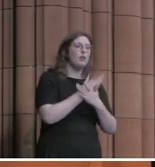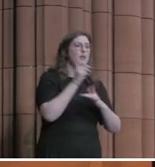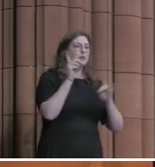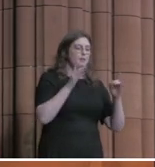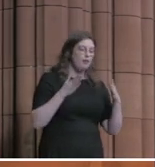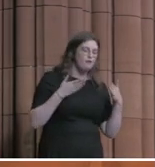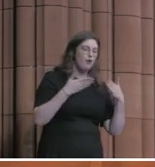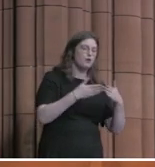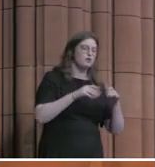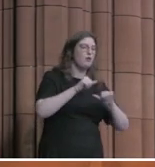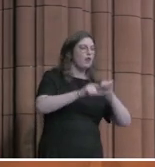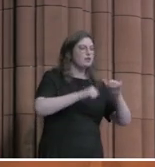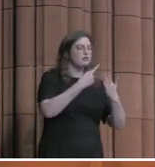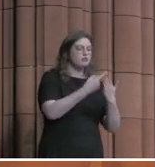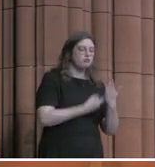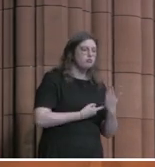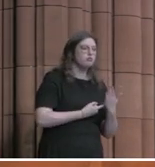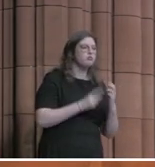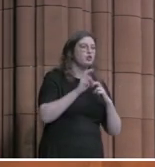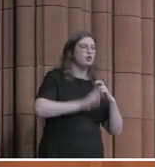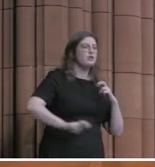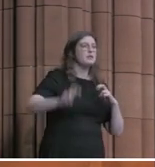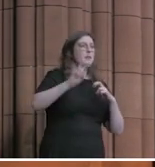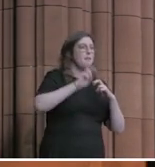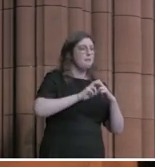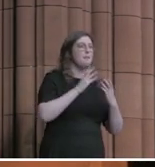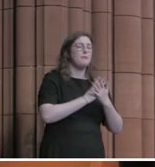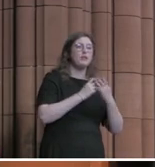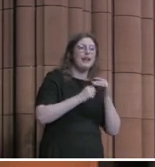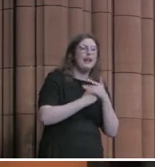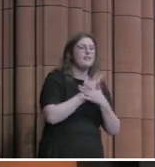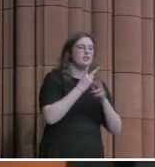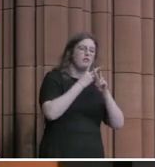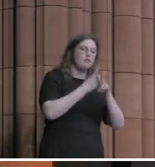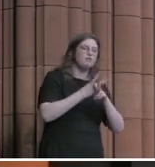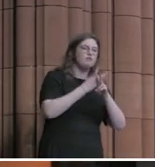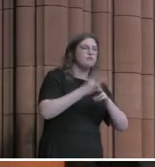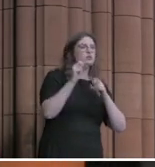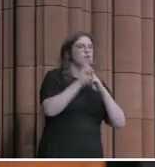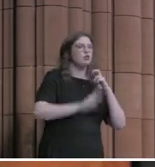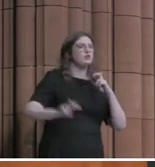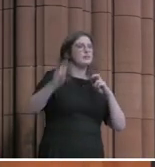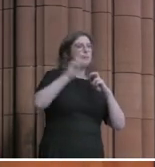And tourism it's innovative stewardship of travel experiences. And for occupational psychologists,